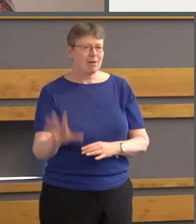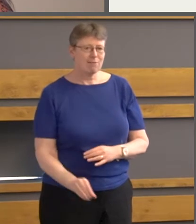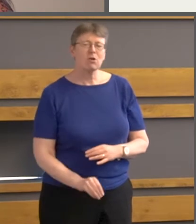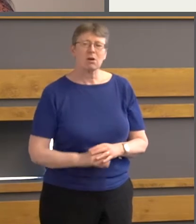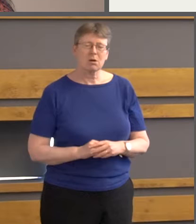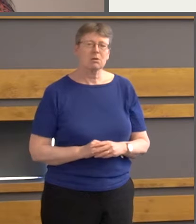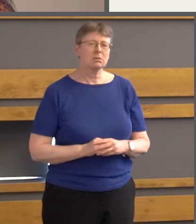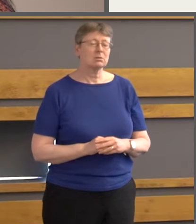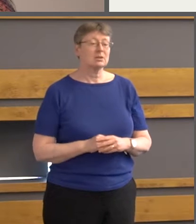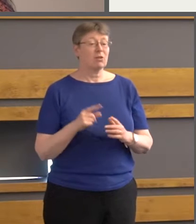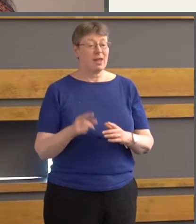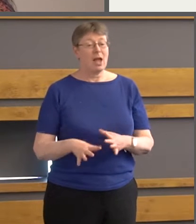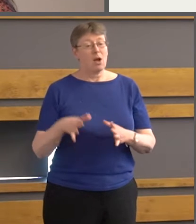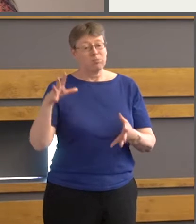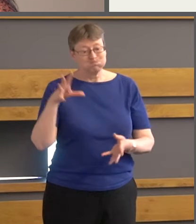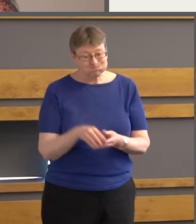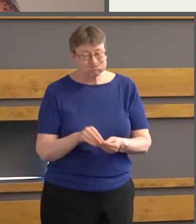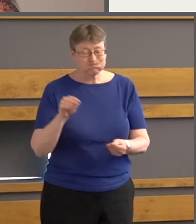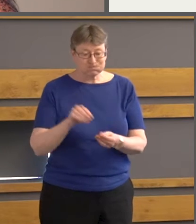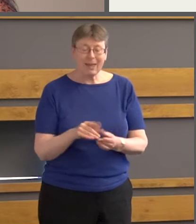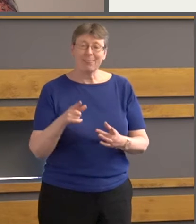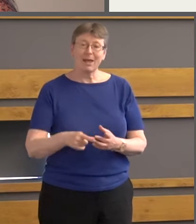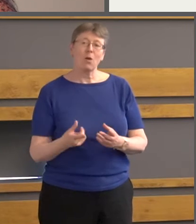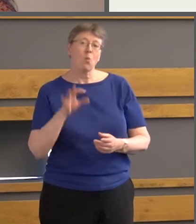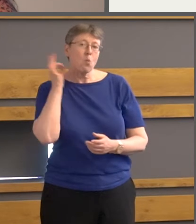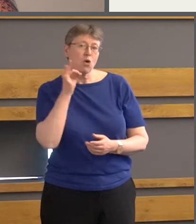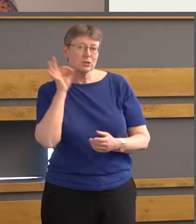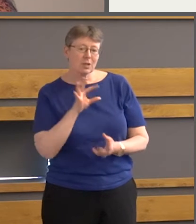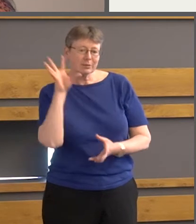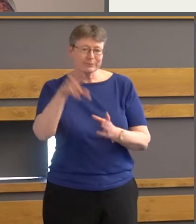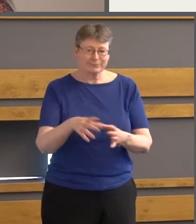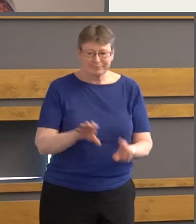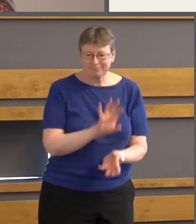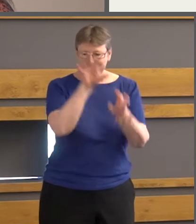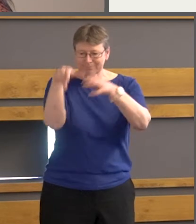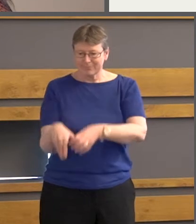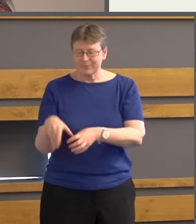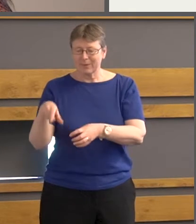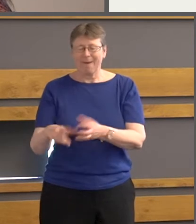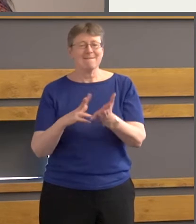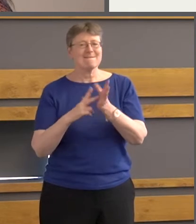Following pulping, the mixture was diluted down with water, transferred to a vat where a vat man would then extract pulp